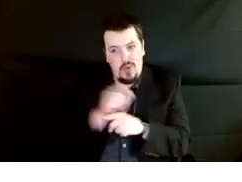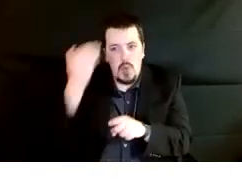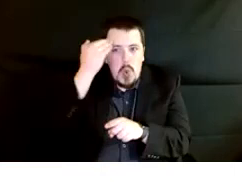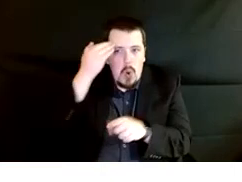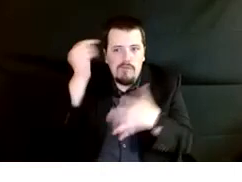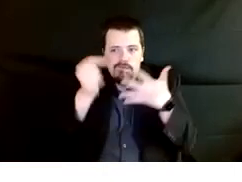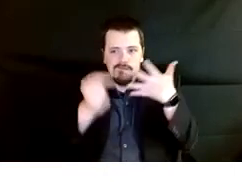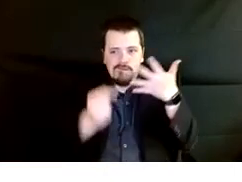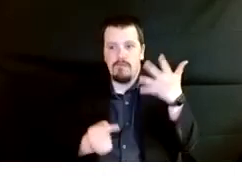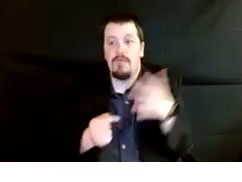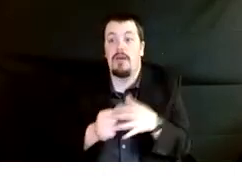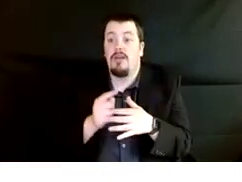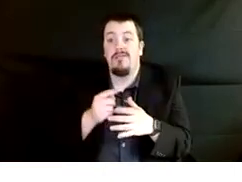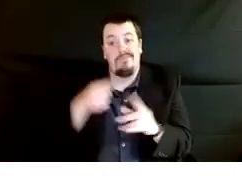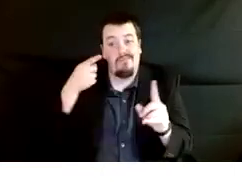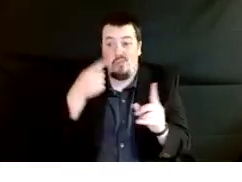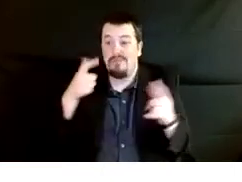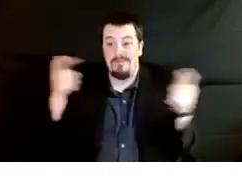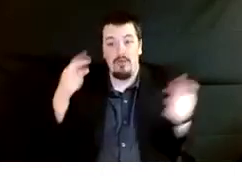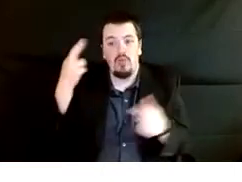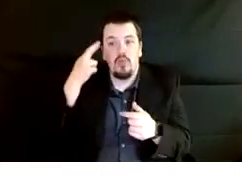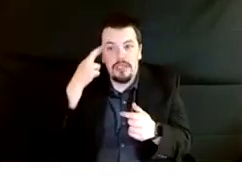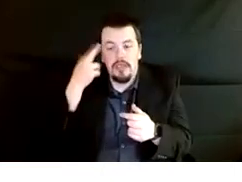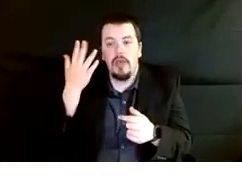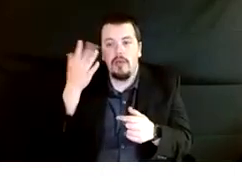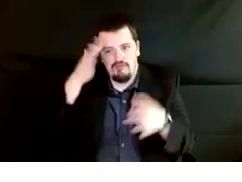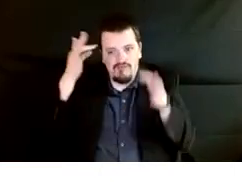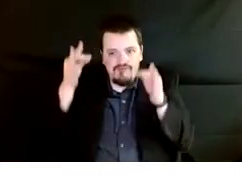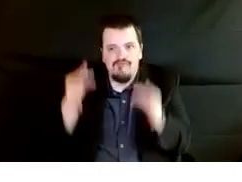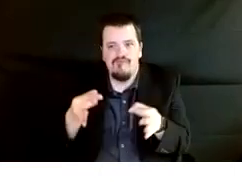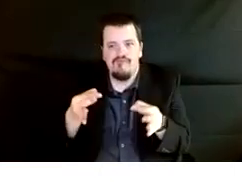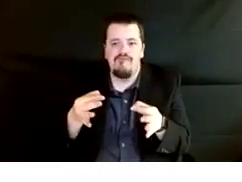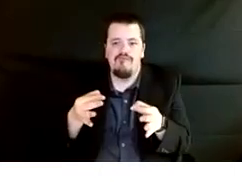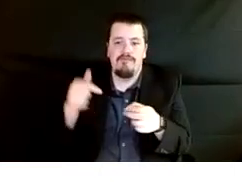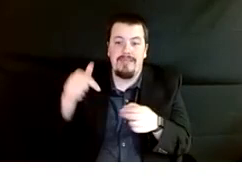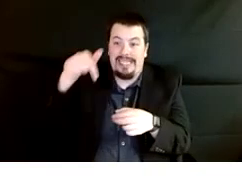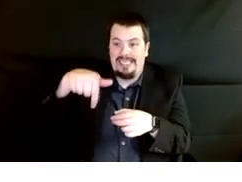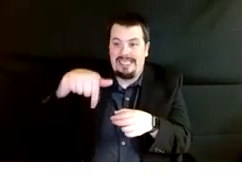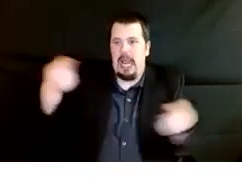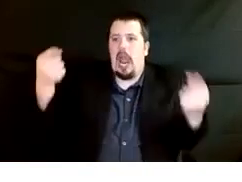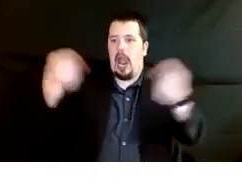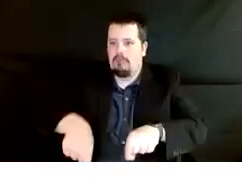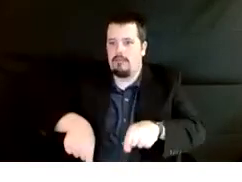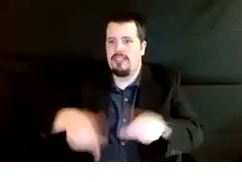that is one of the major reasons why we decided that this needed to happen um this training needed